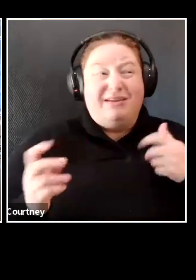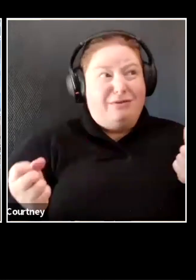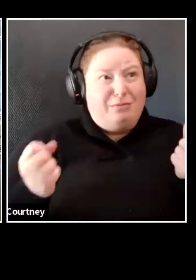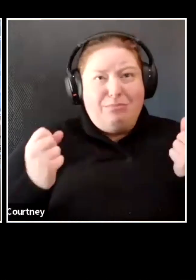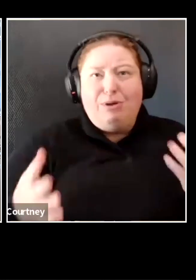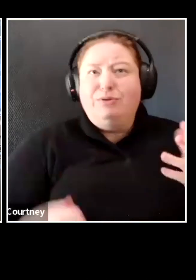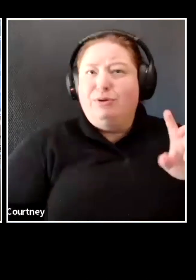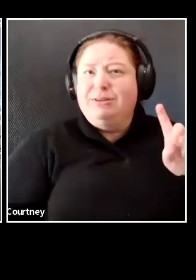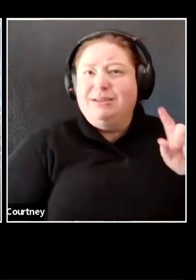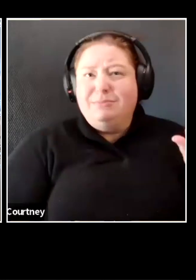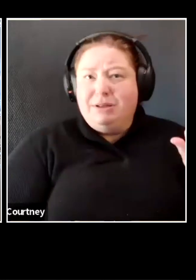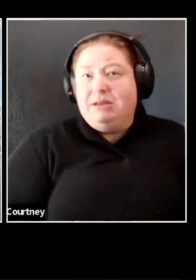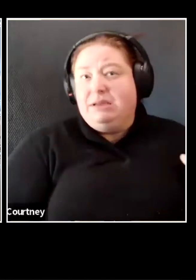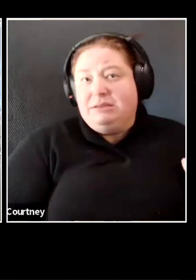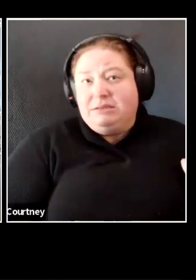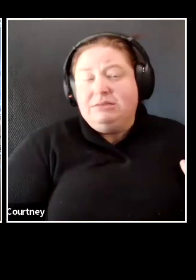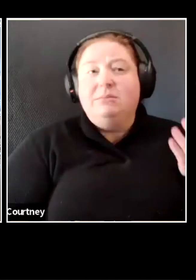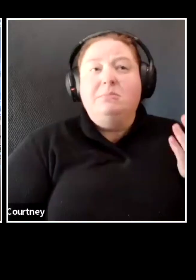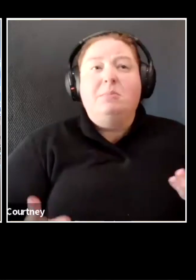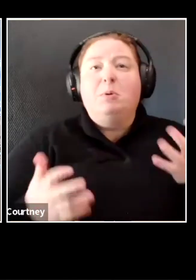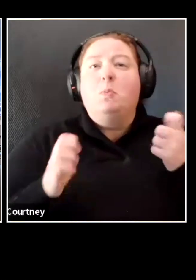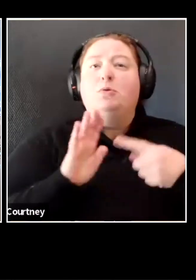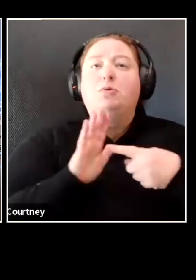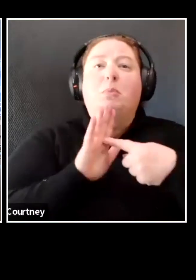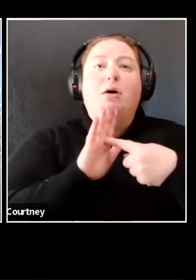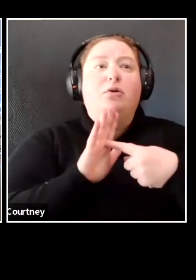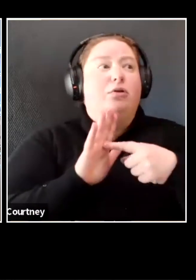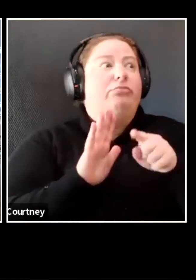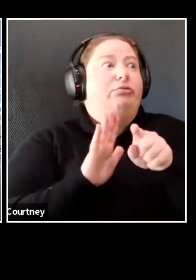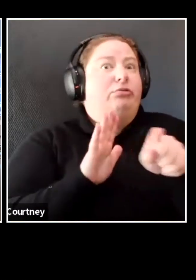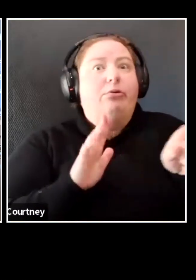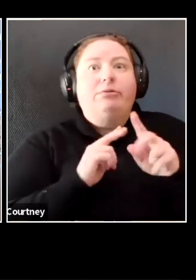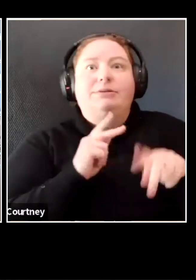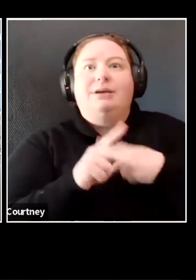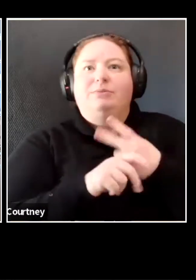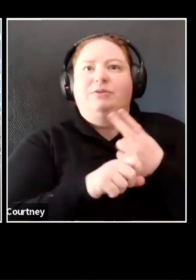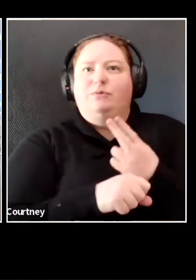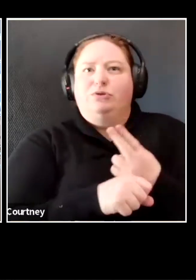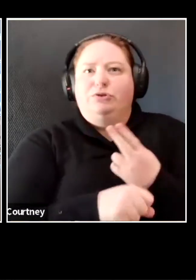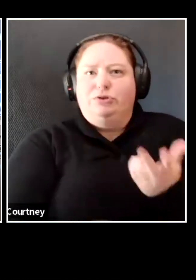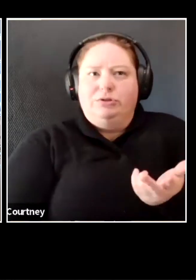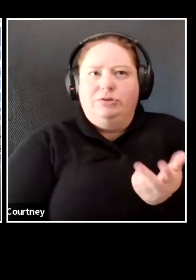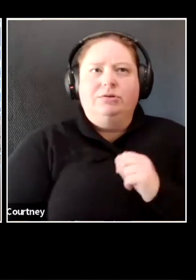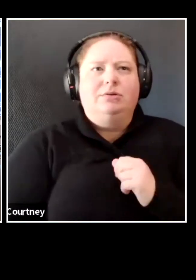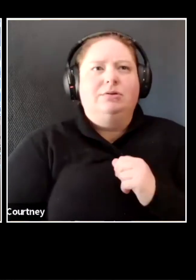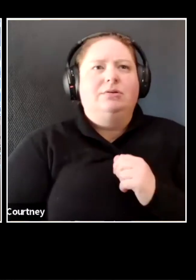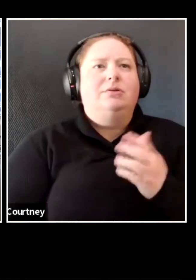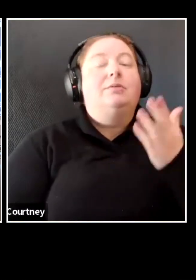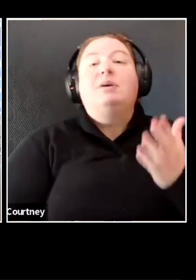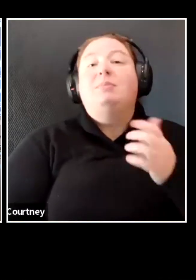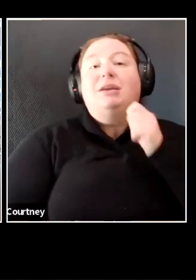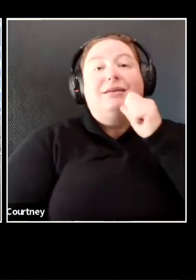you might want to be able to model those types of users. Perhaps not in the statewide accountability